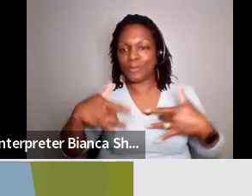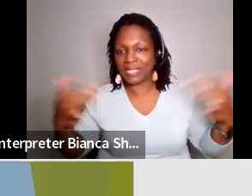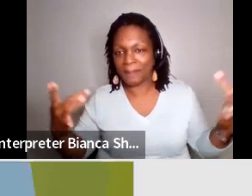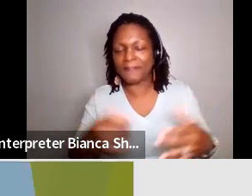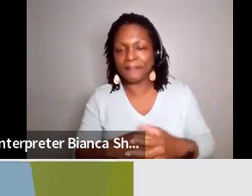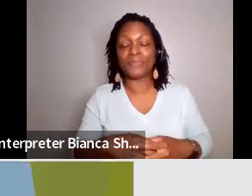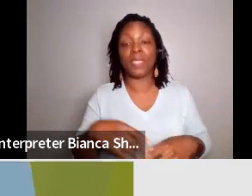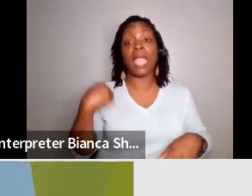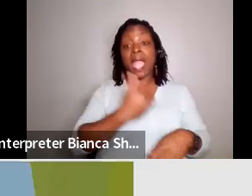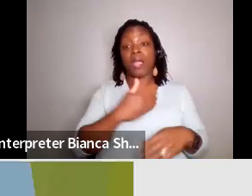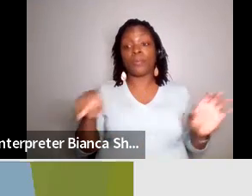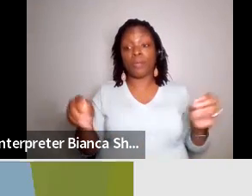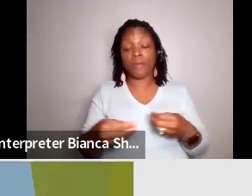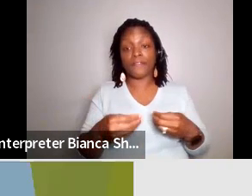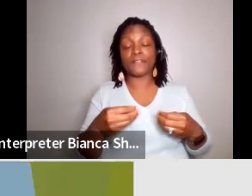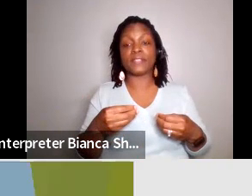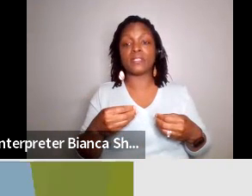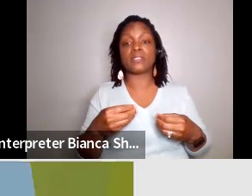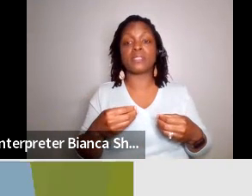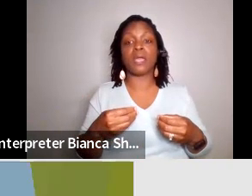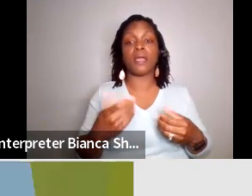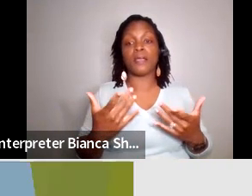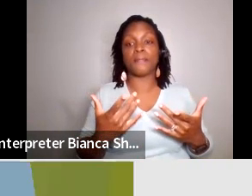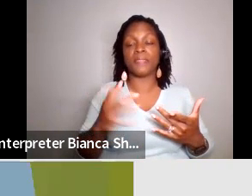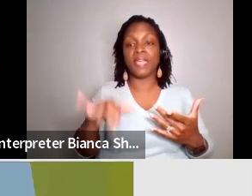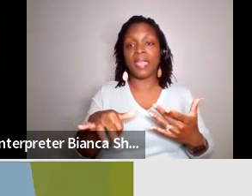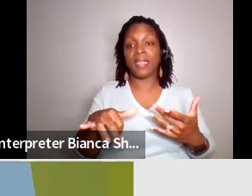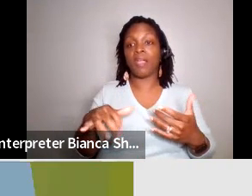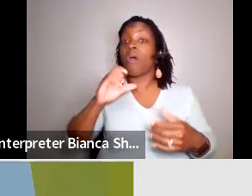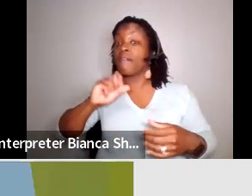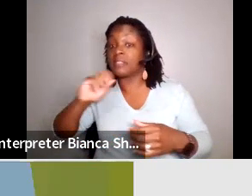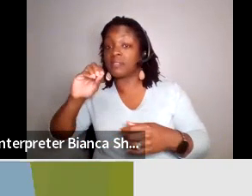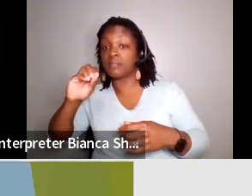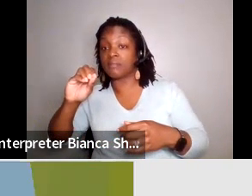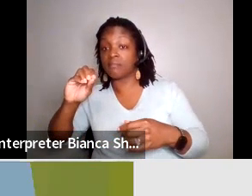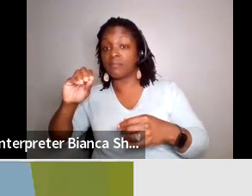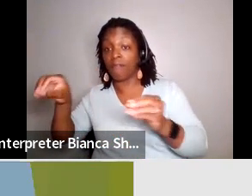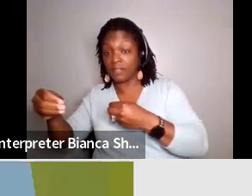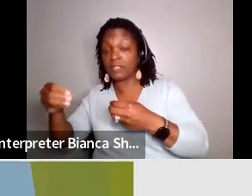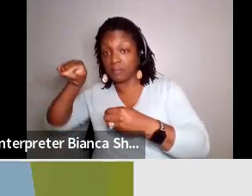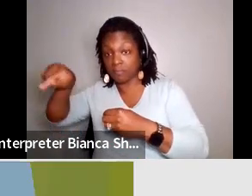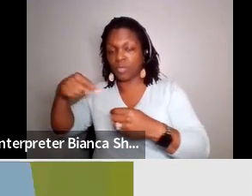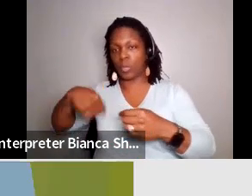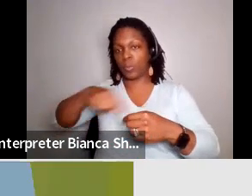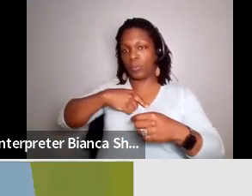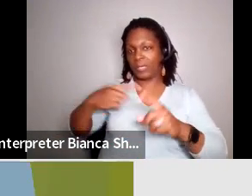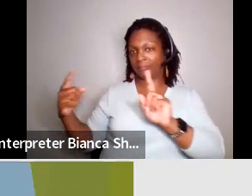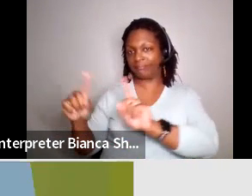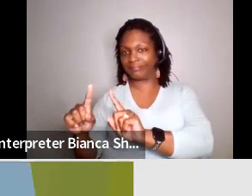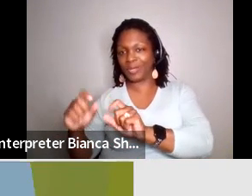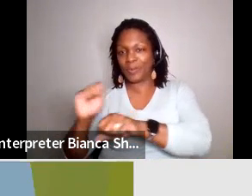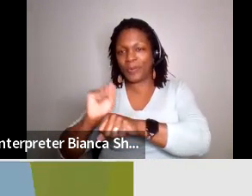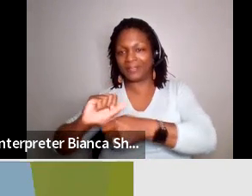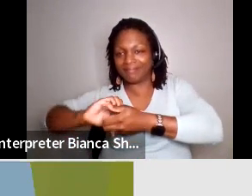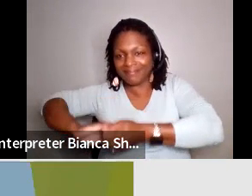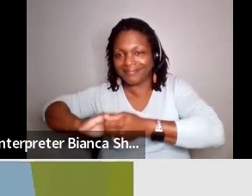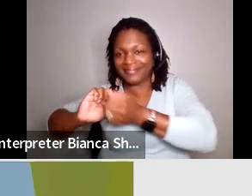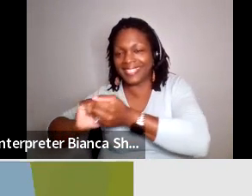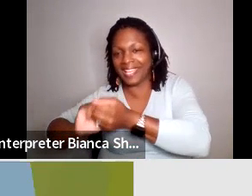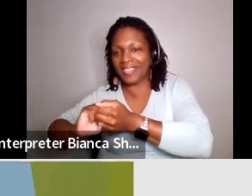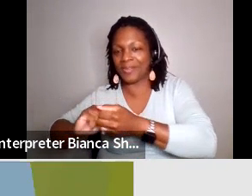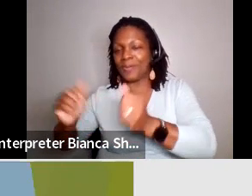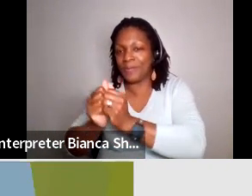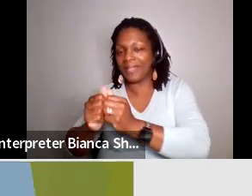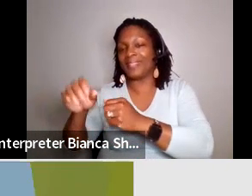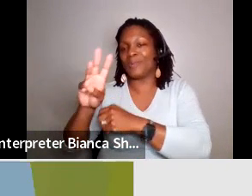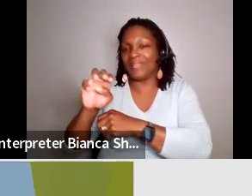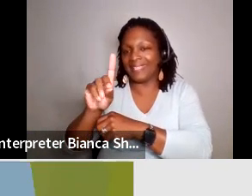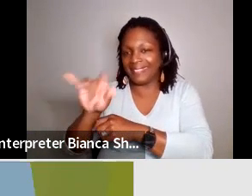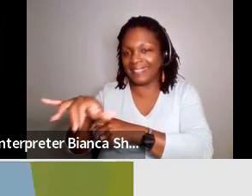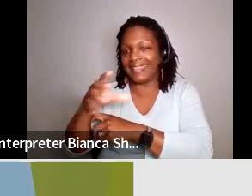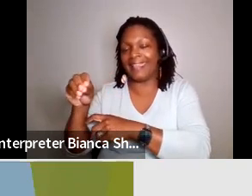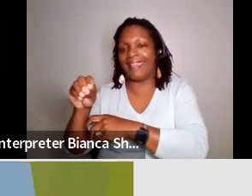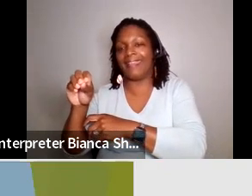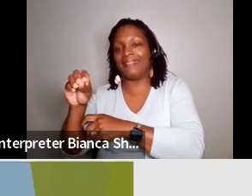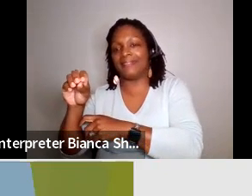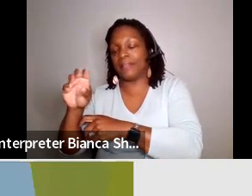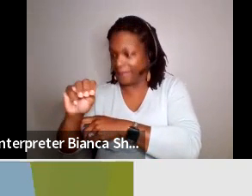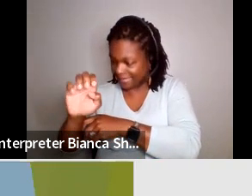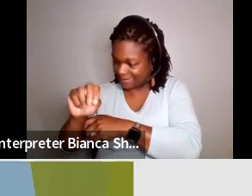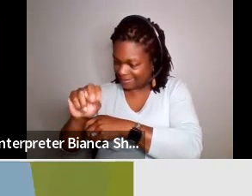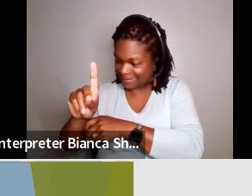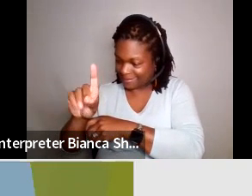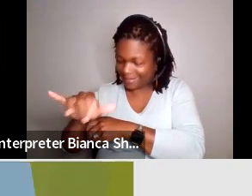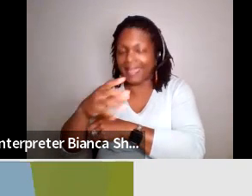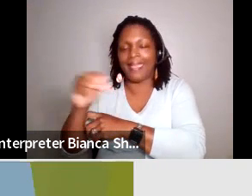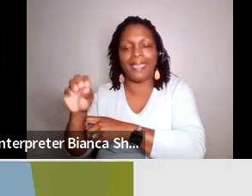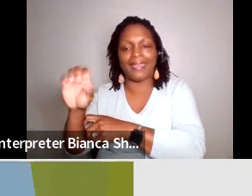So our office, is sister office to the office of aging, and we work closely with with Mindy and Elizabeth and we share a lot of the same provider networks and support coordination agencies so We work